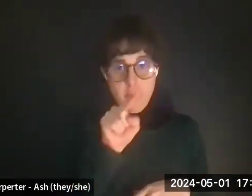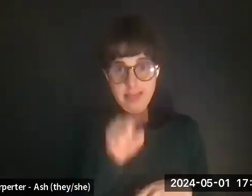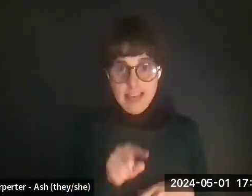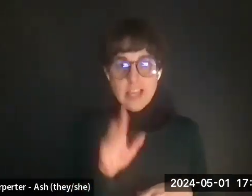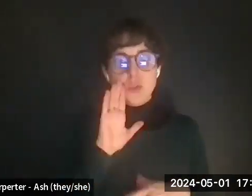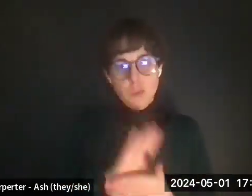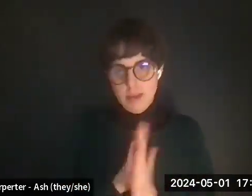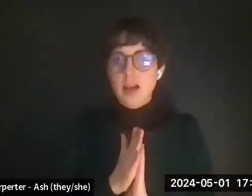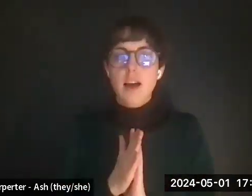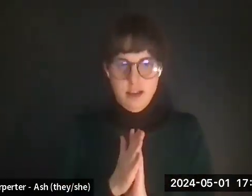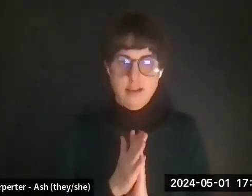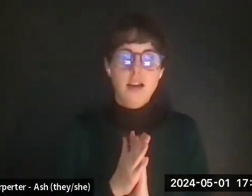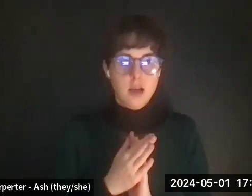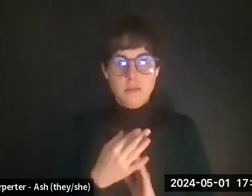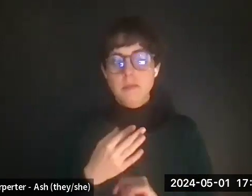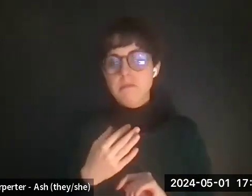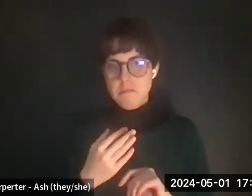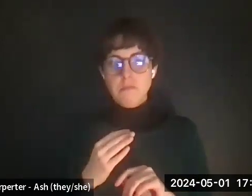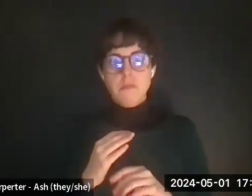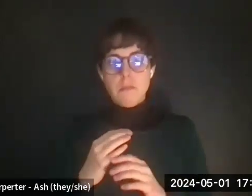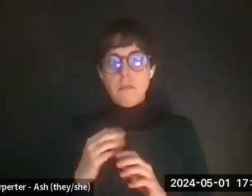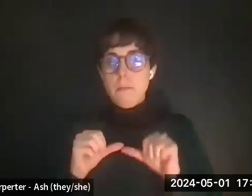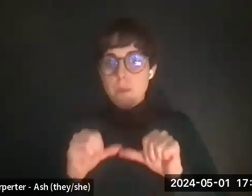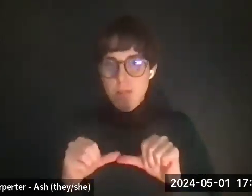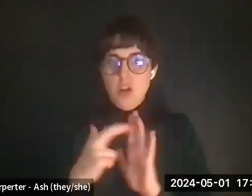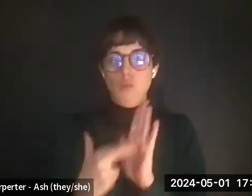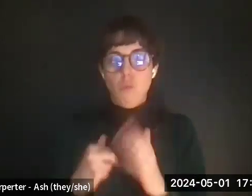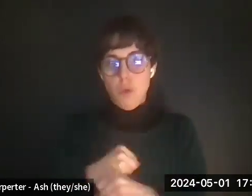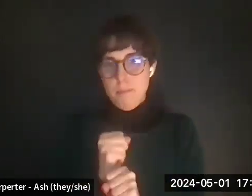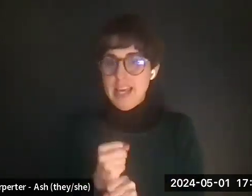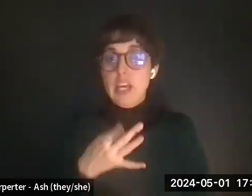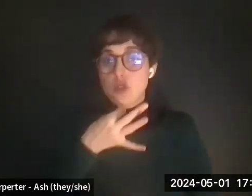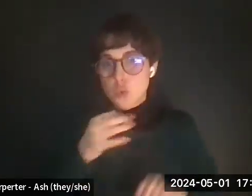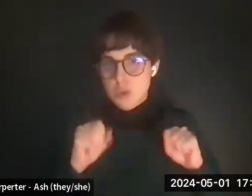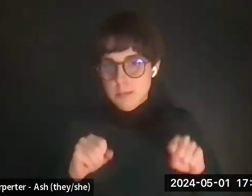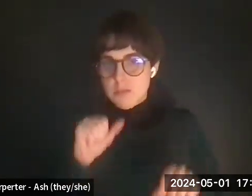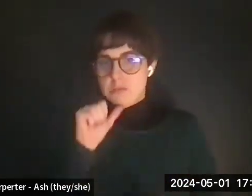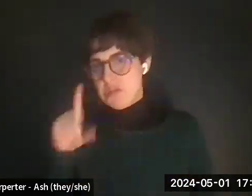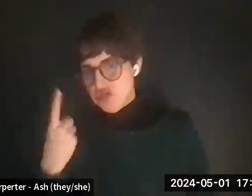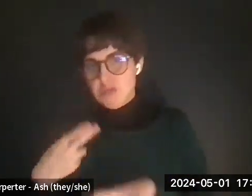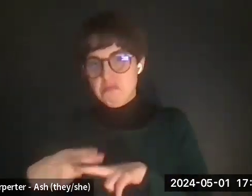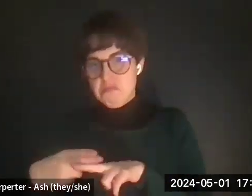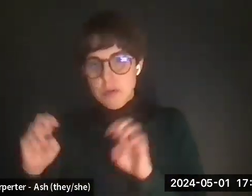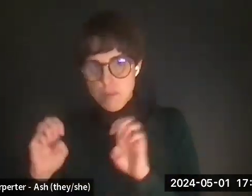as soon as possible. All these projects will have public meetings for input from interested parties